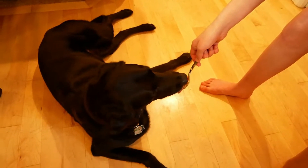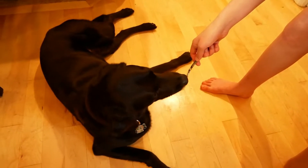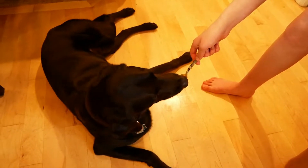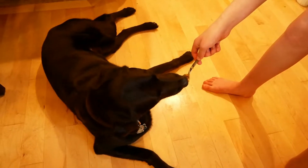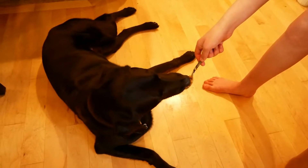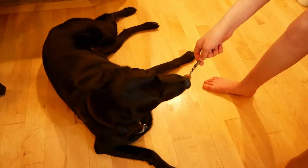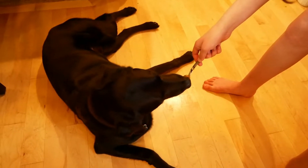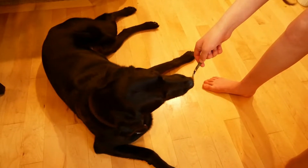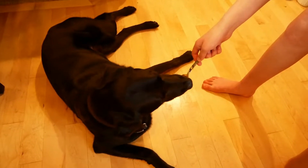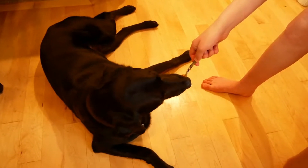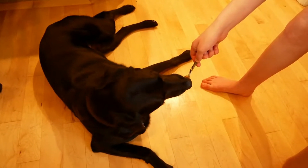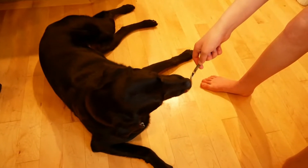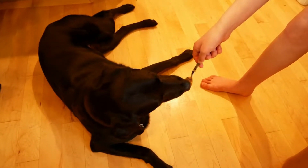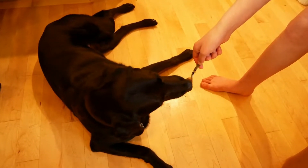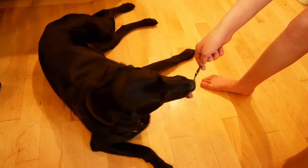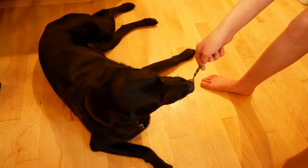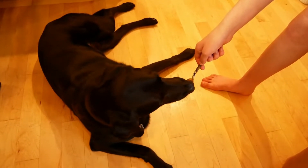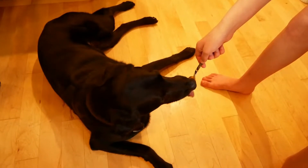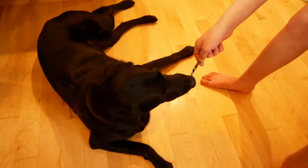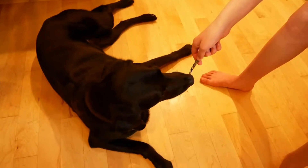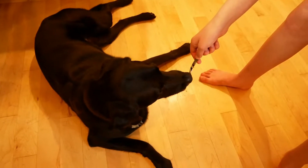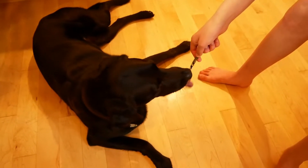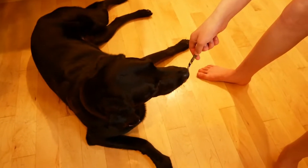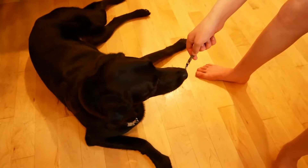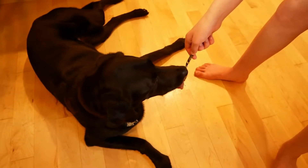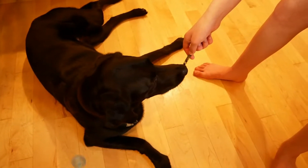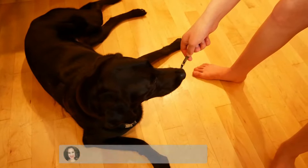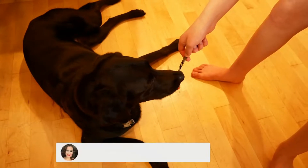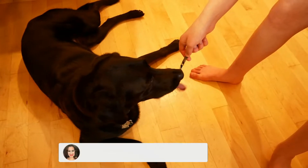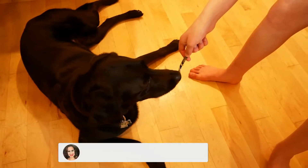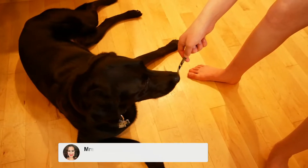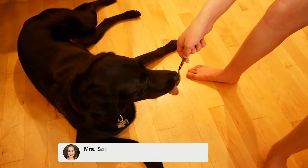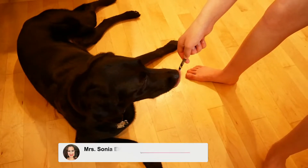and while we're watching this cute clip make sure that you have liked this video and subscribe to